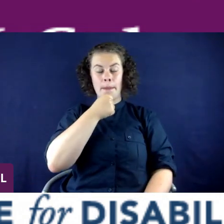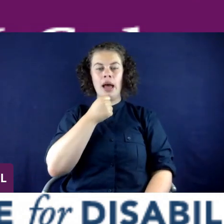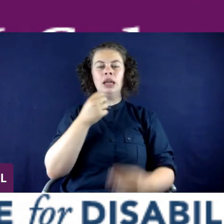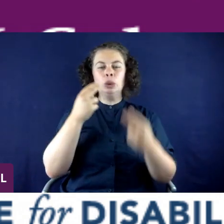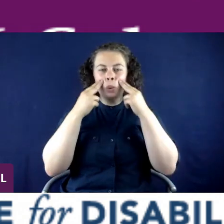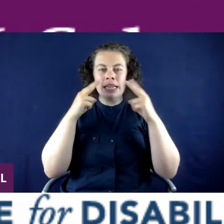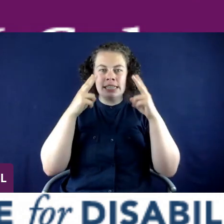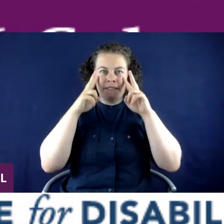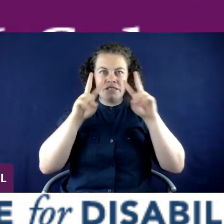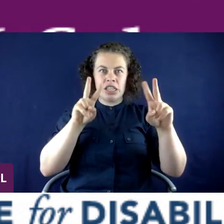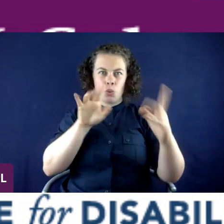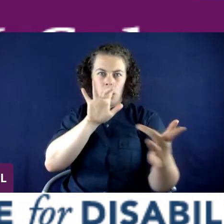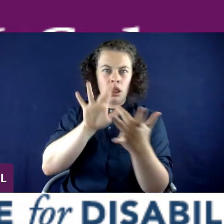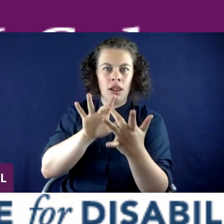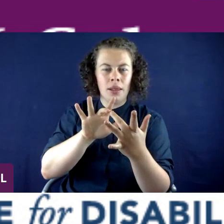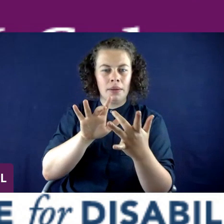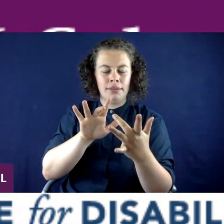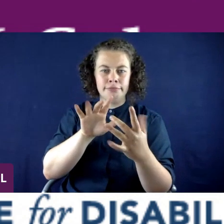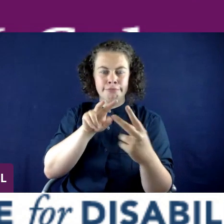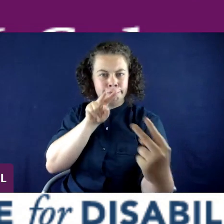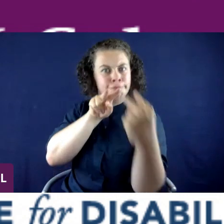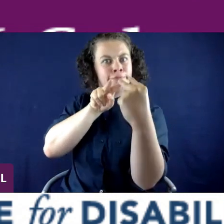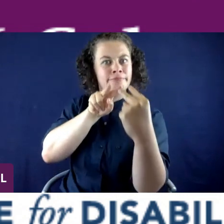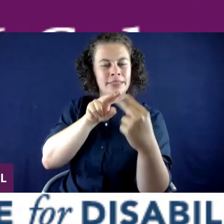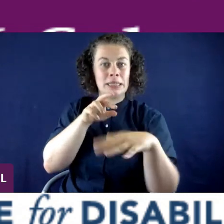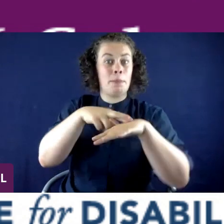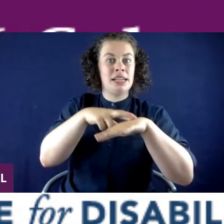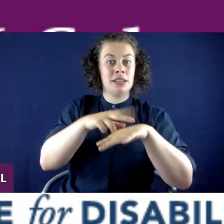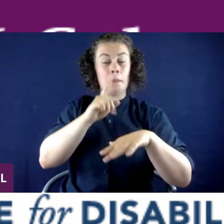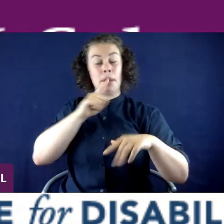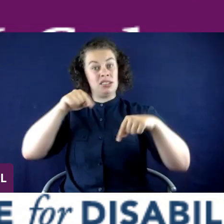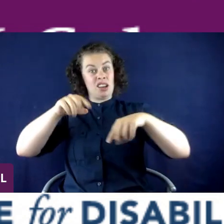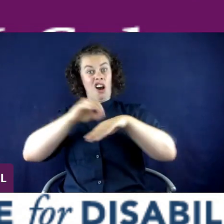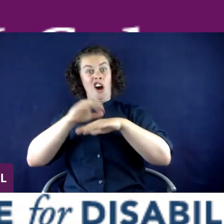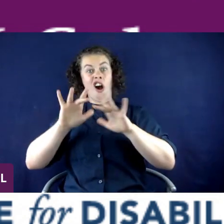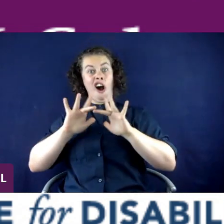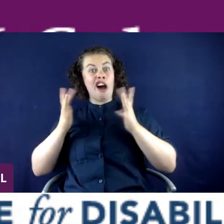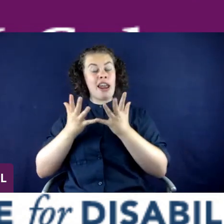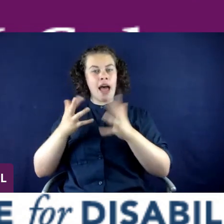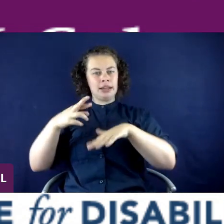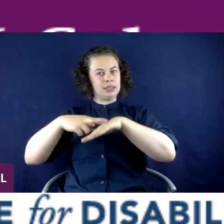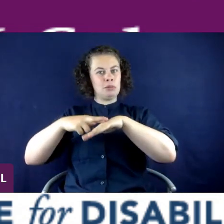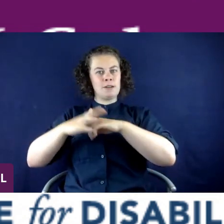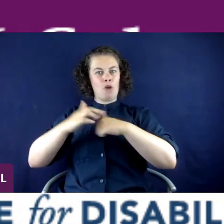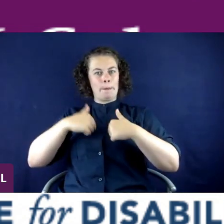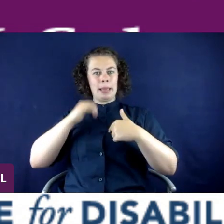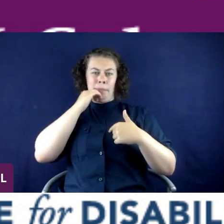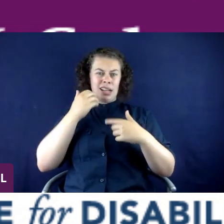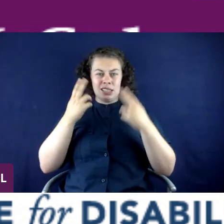Here, you have a closed audio feedback. So intentional inclusion of artists with disabilities,